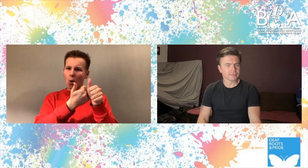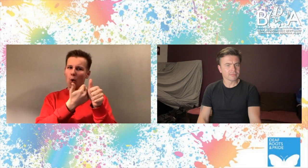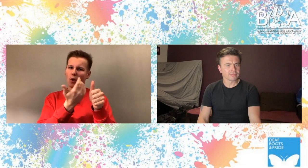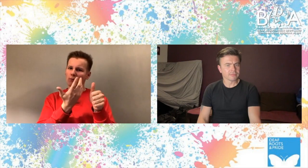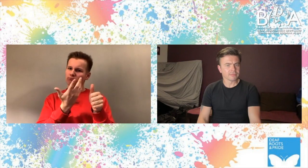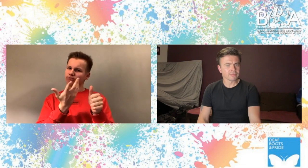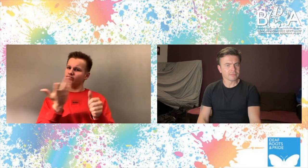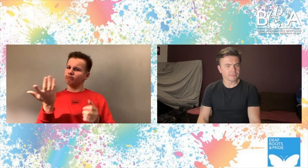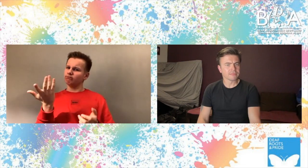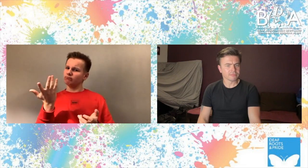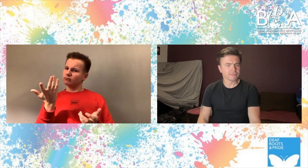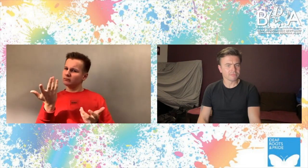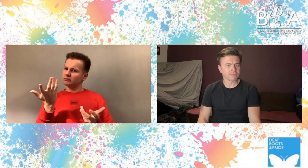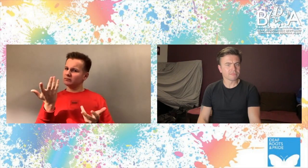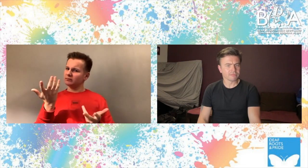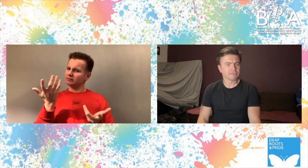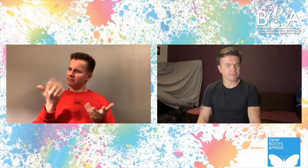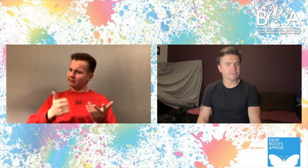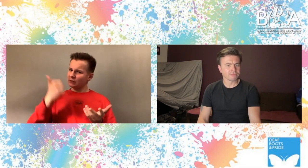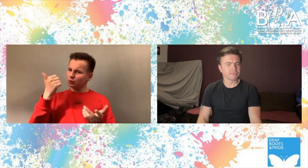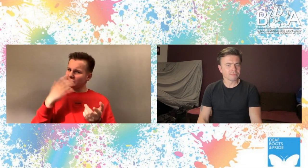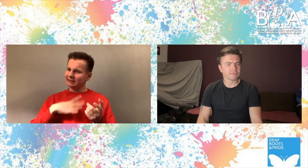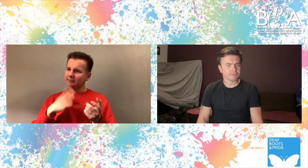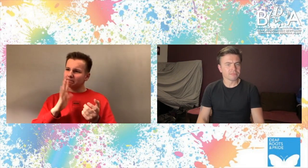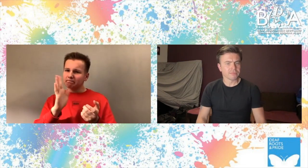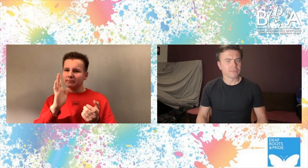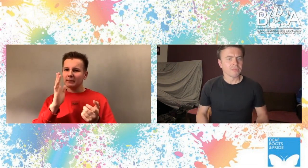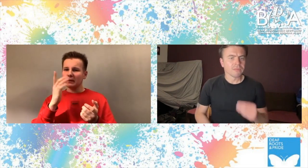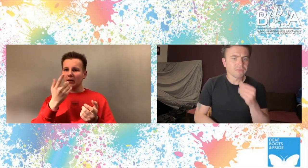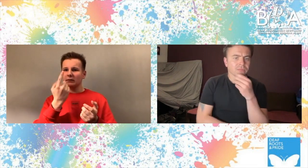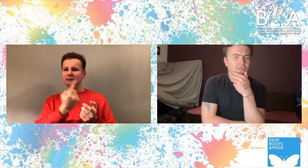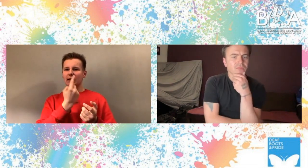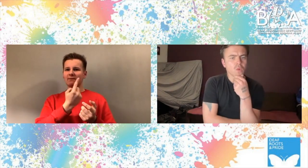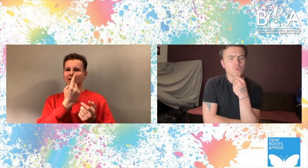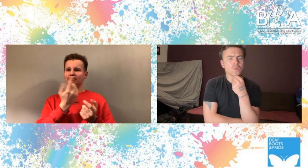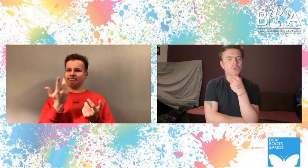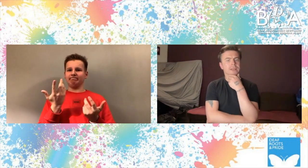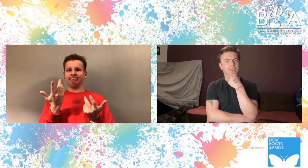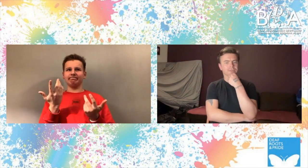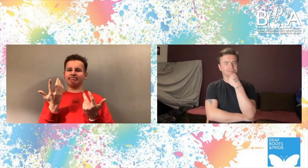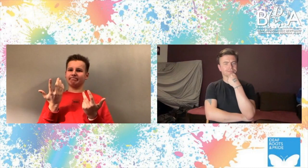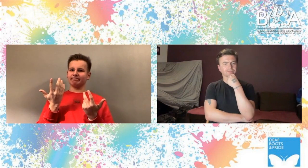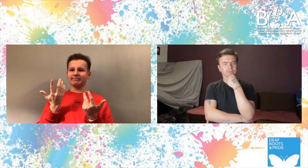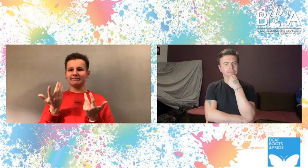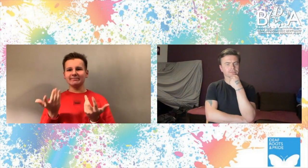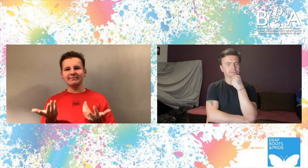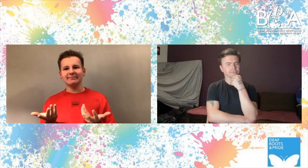were interested in photography or filmmaking, how could they get involved?